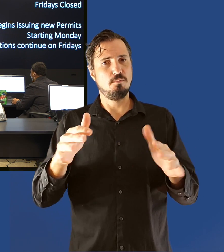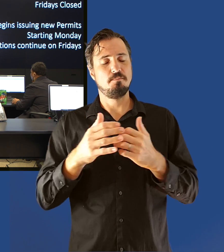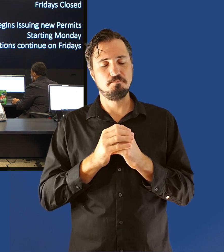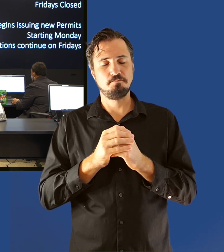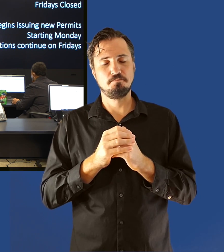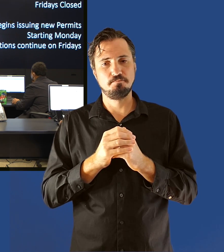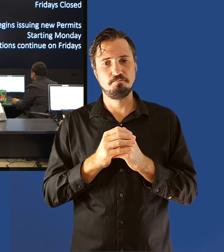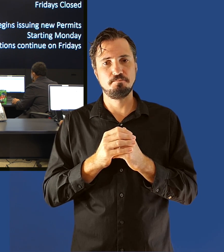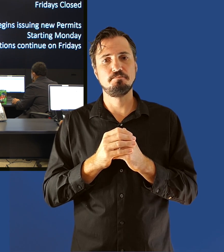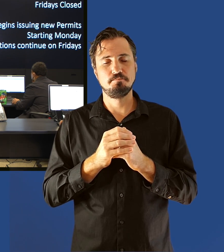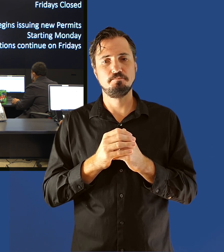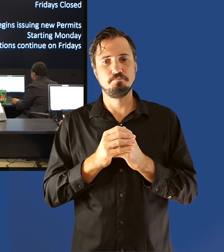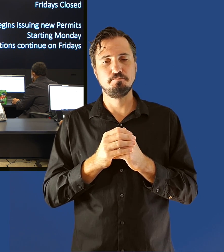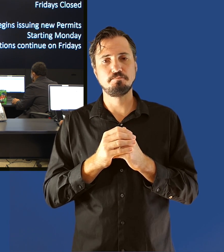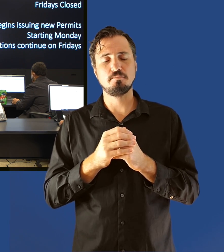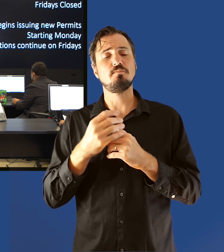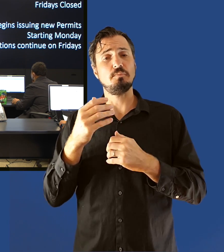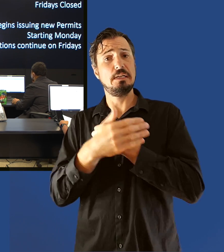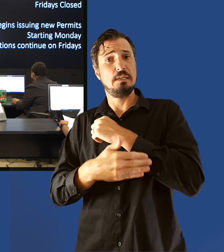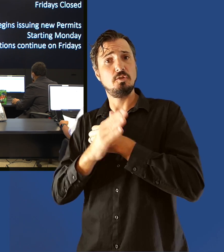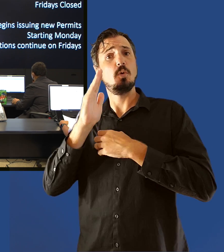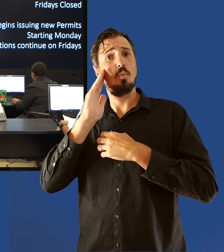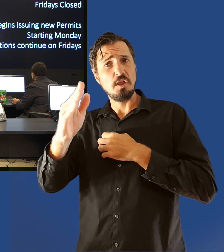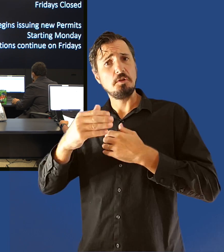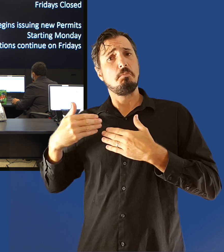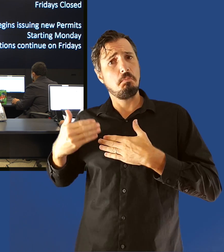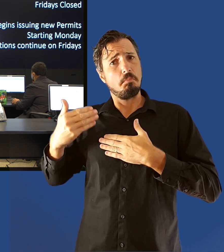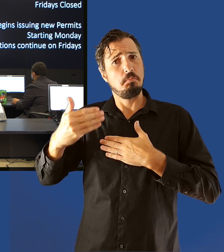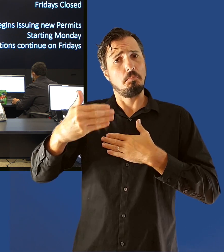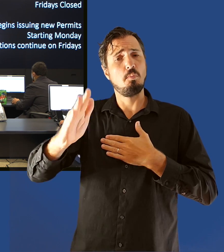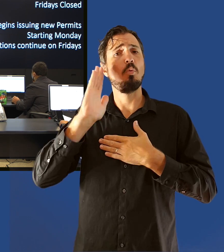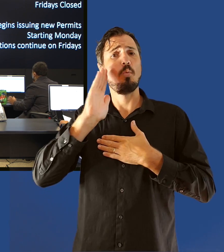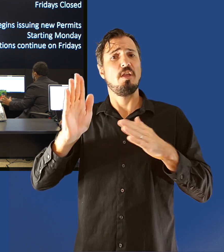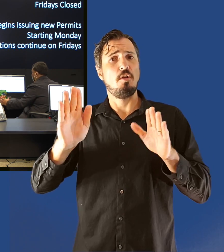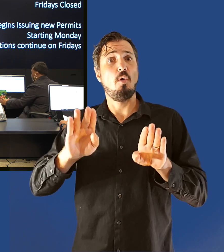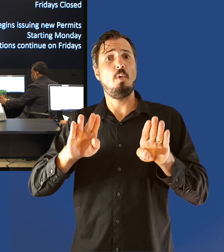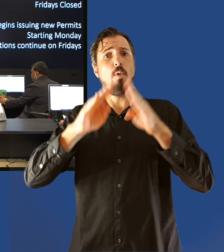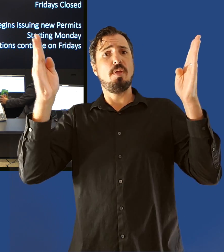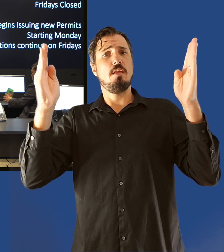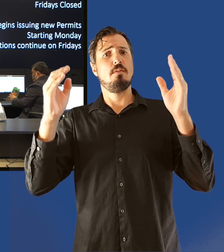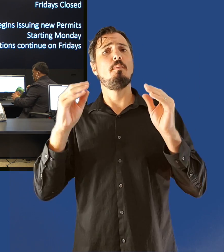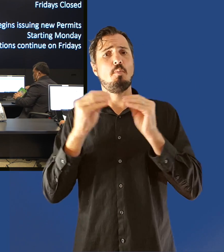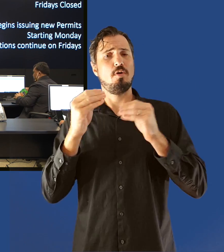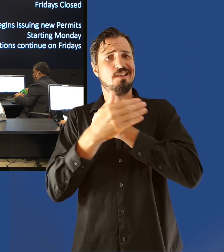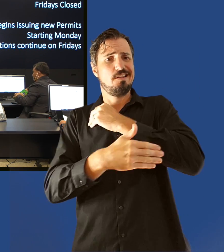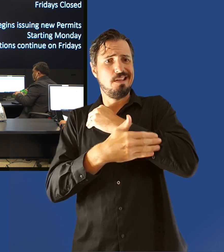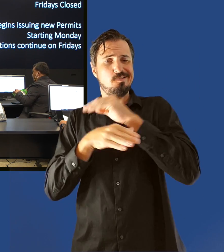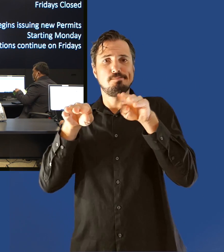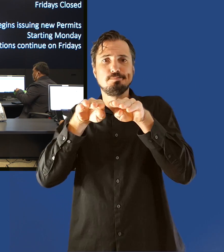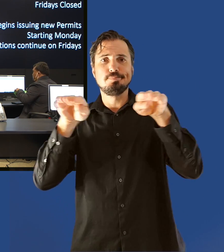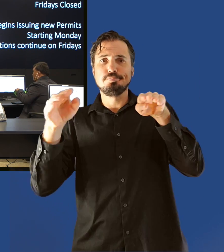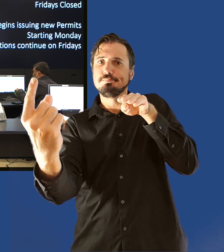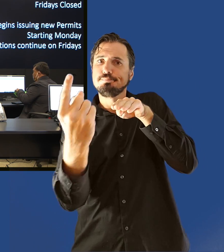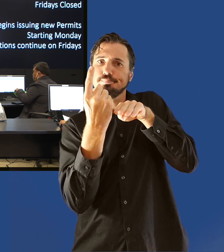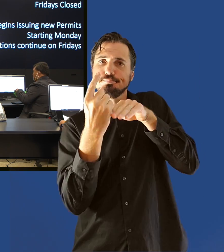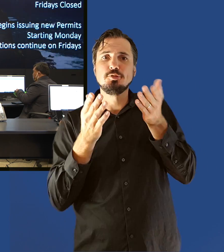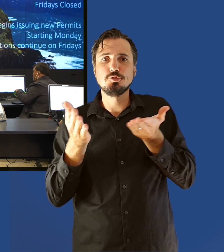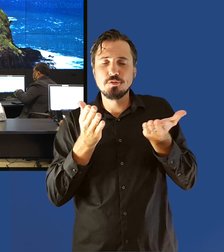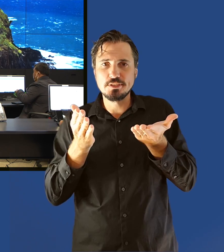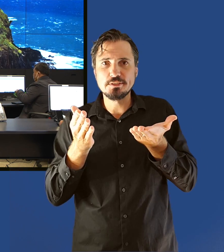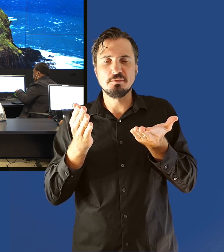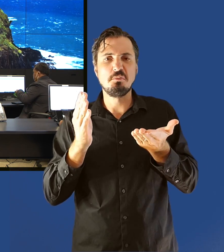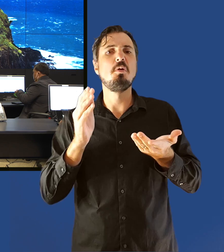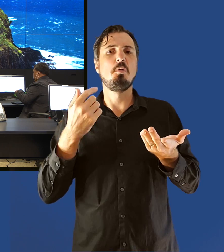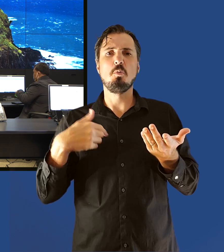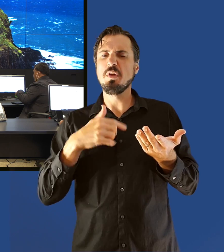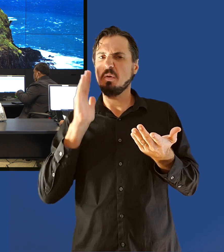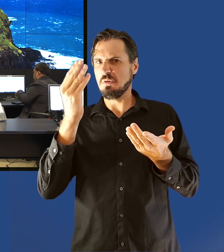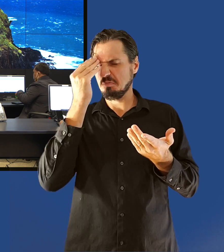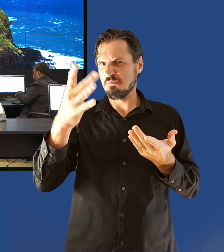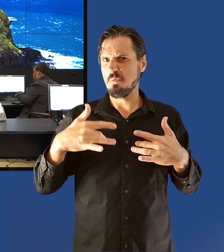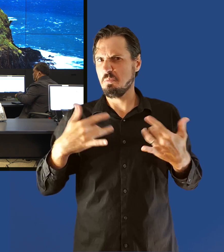As we continue to restore our counter services in the coming weeks, we will provide more detailed information on our operations. Certain county services, like construction inspection,